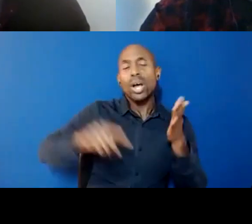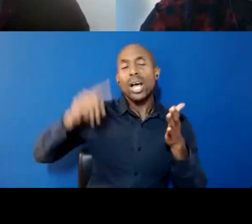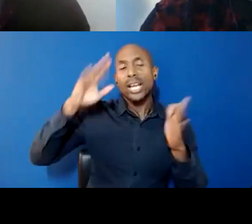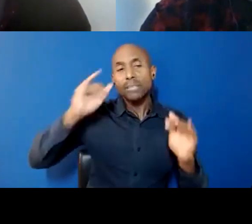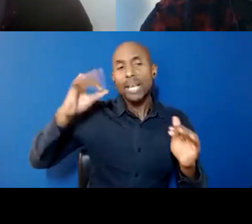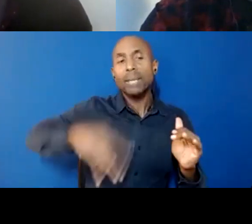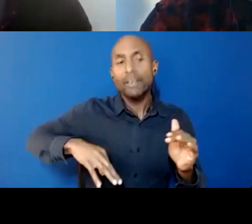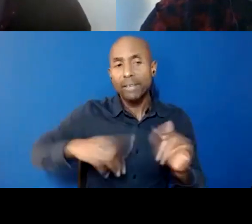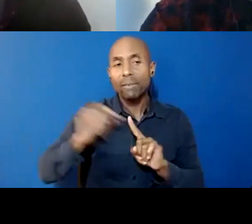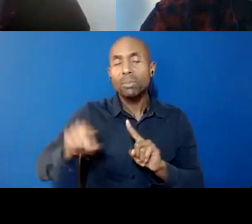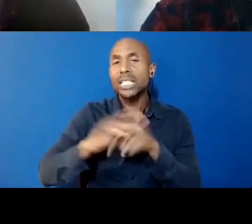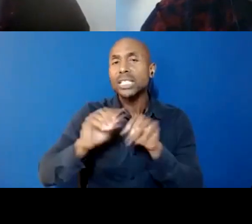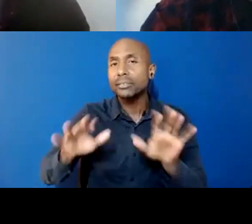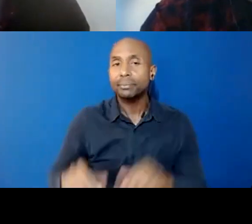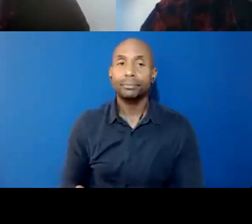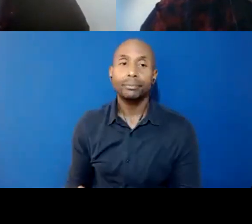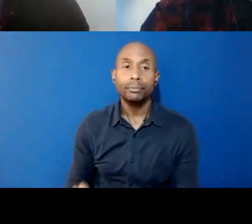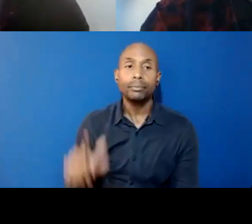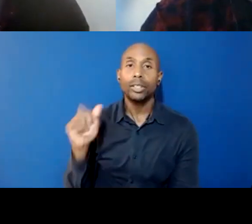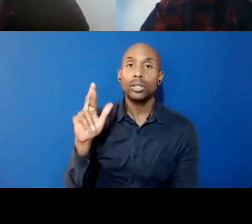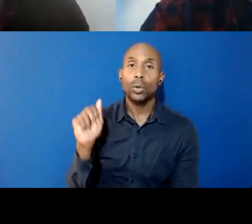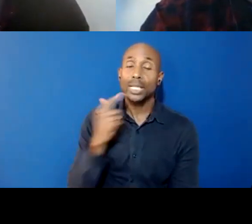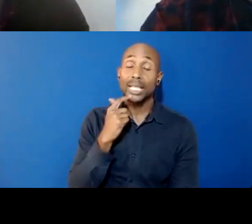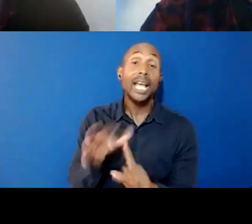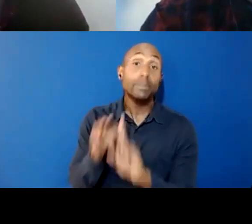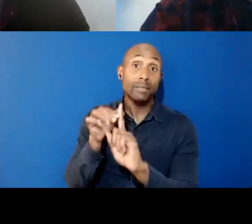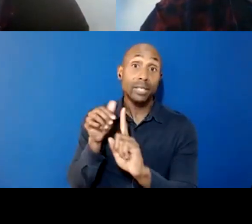I can speak specifically with my program as we had a huge pivot to